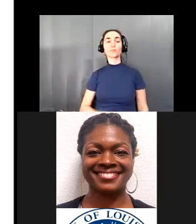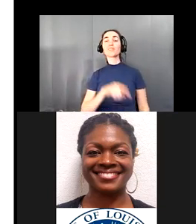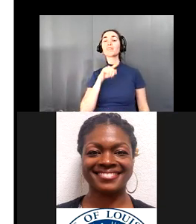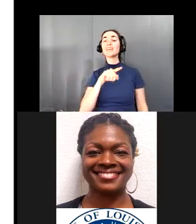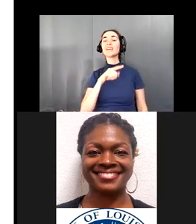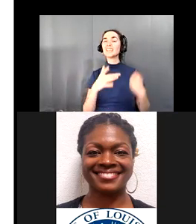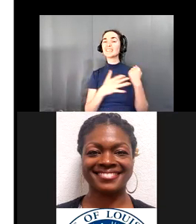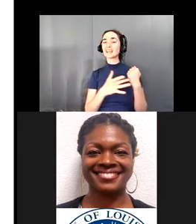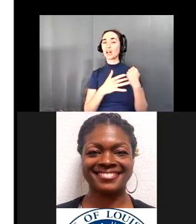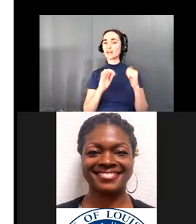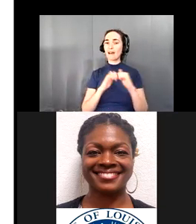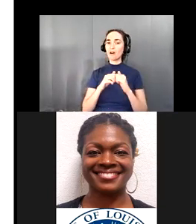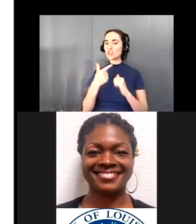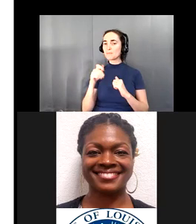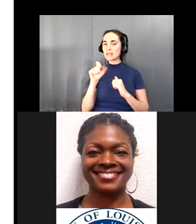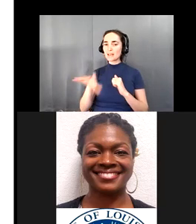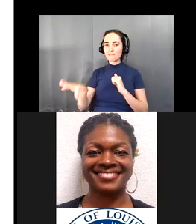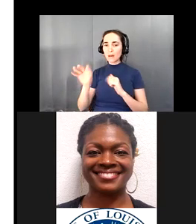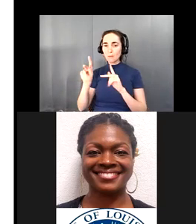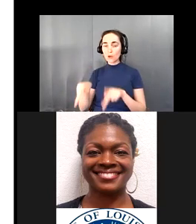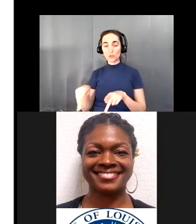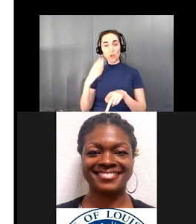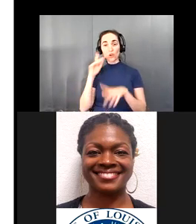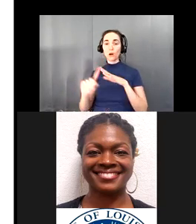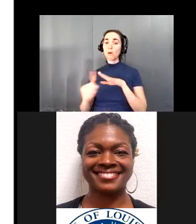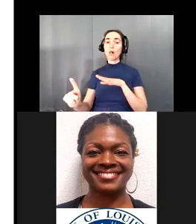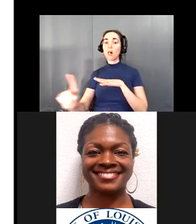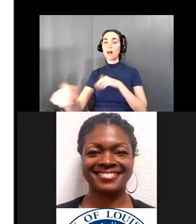really quick things you know the dangers of wondering what might trigger wondering, you